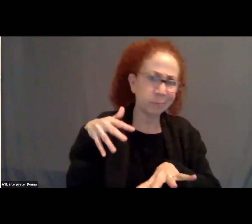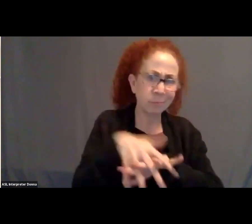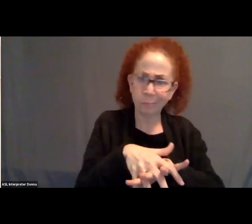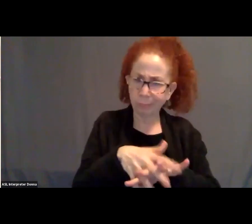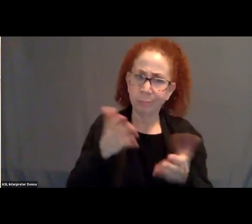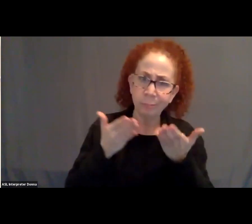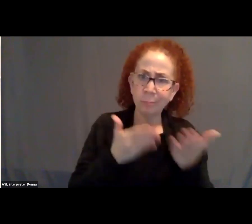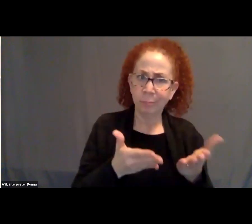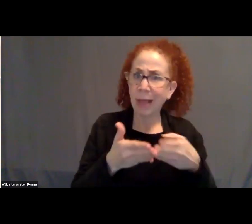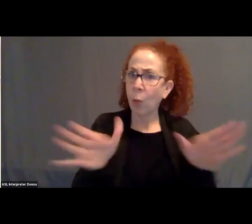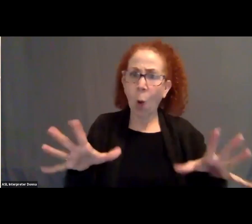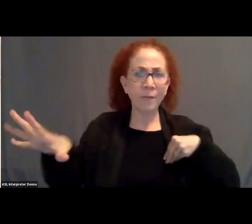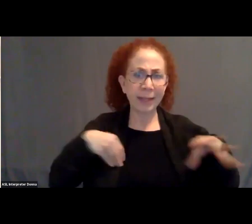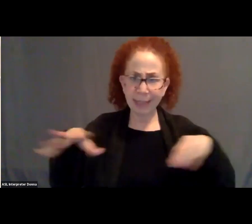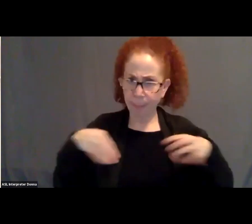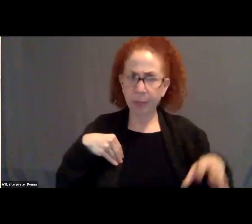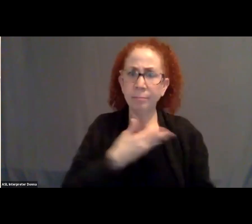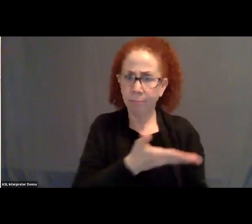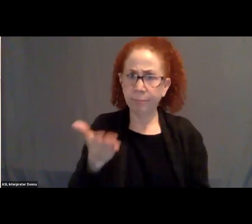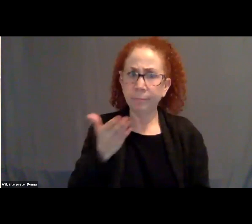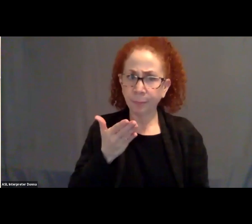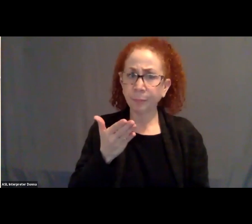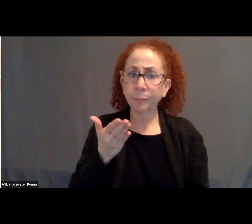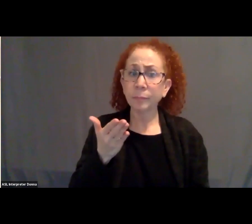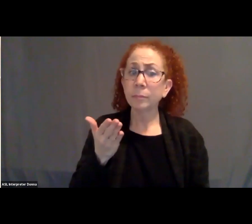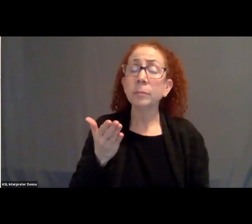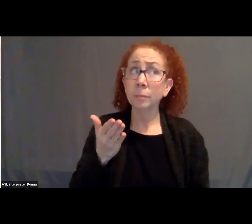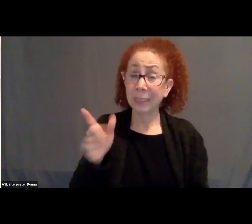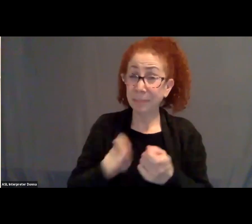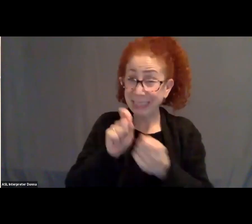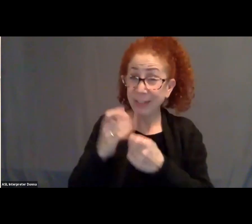and widely accepted, precisely in the 19th century